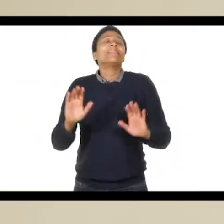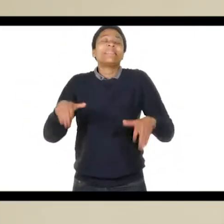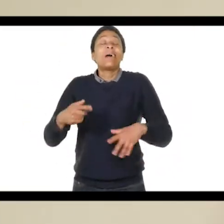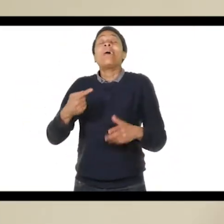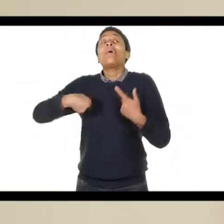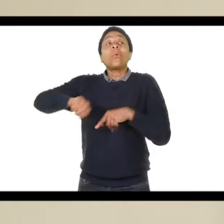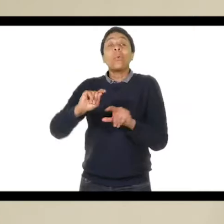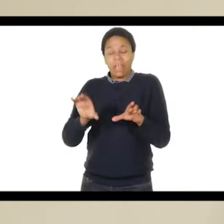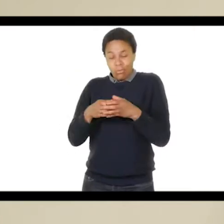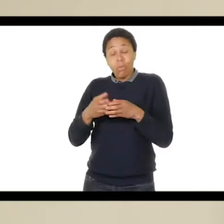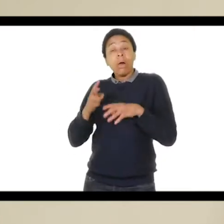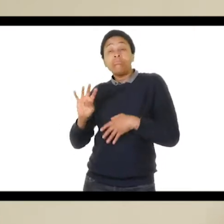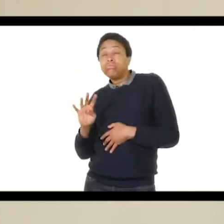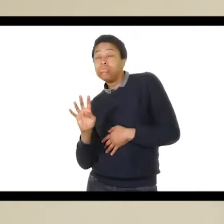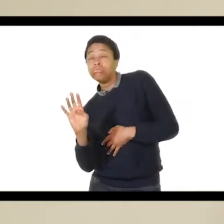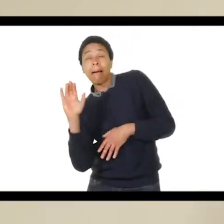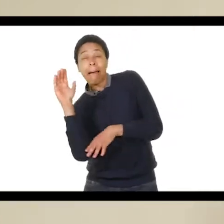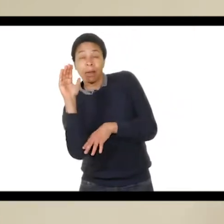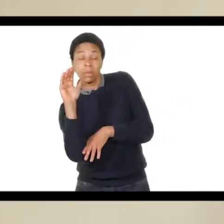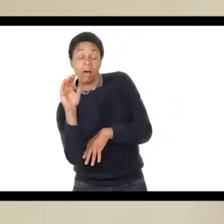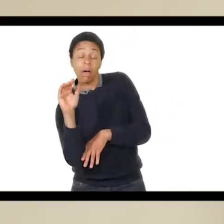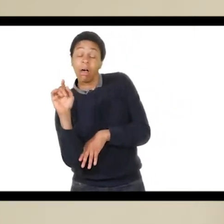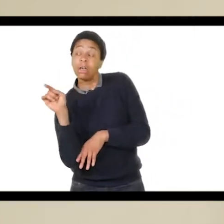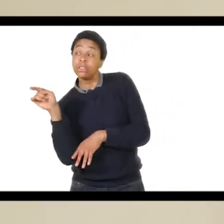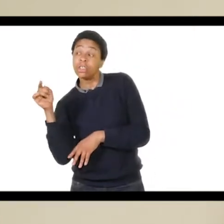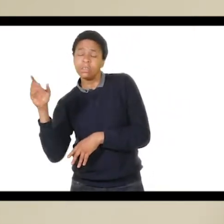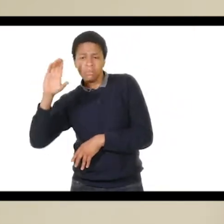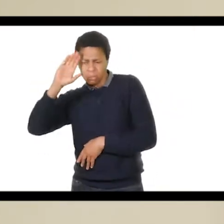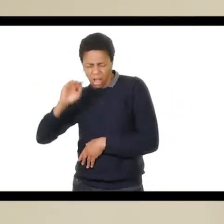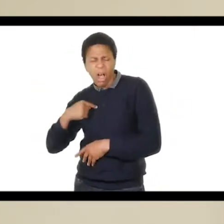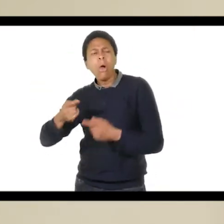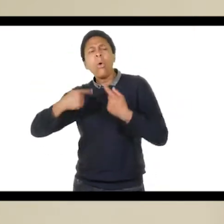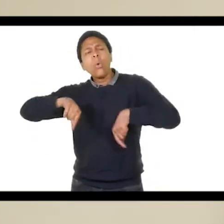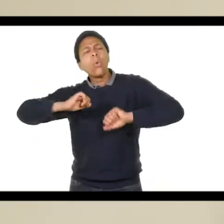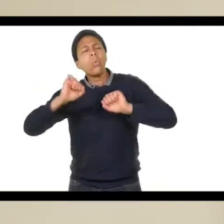Anyway, she said, so we walked out, outside and she said,